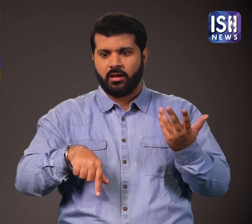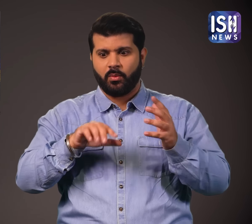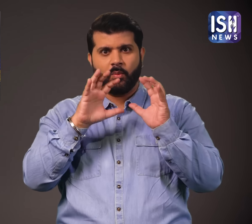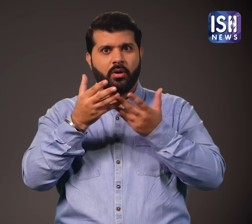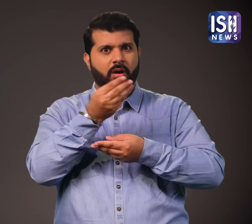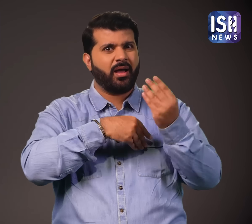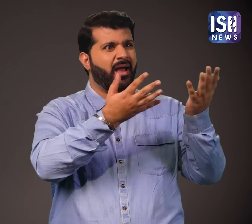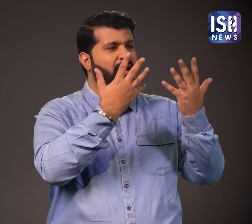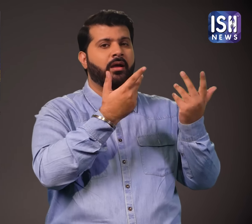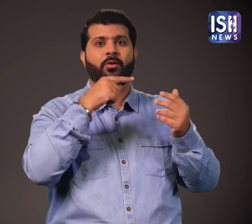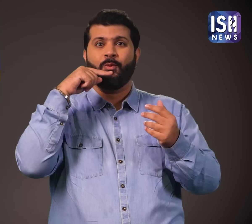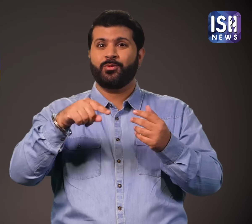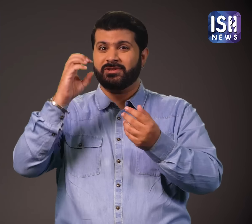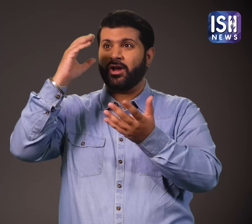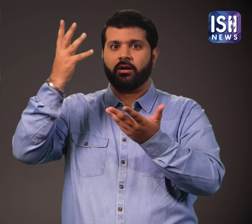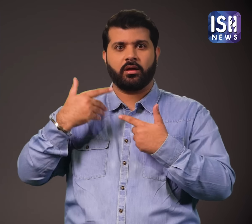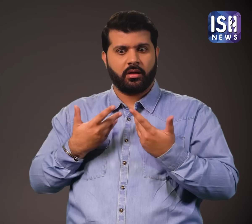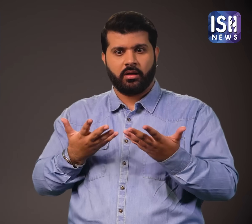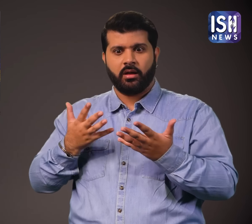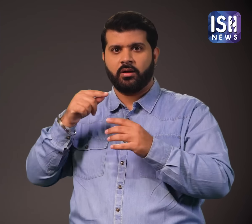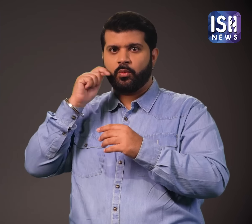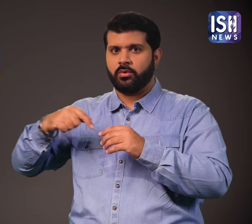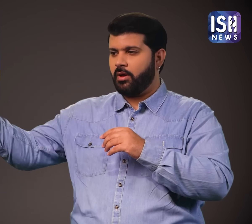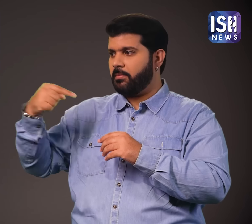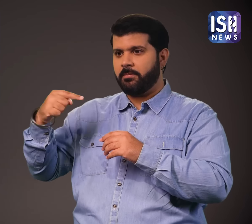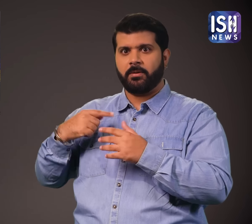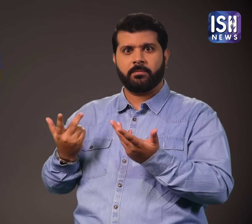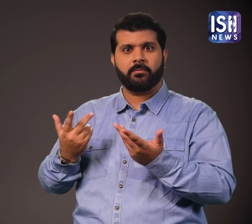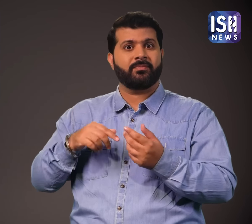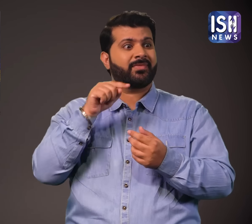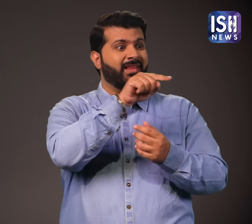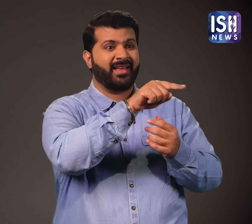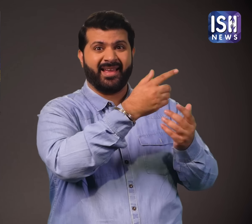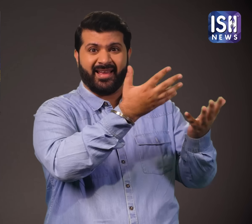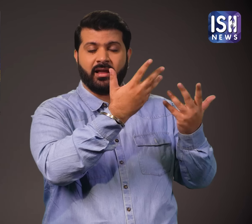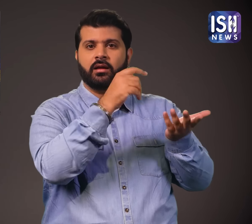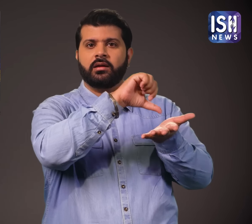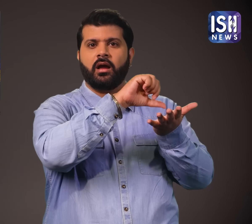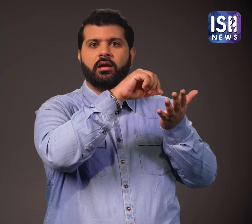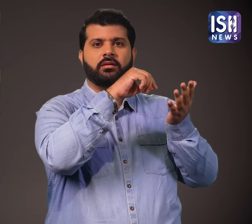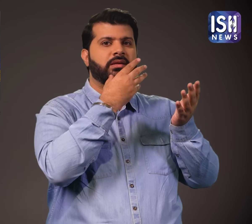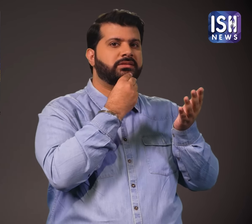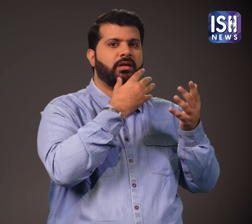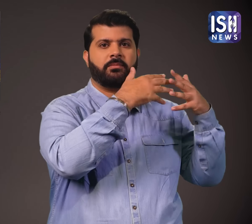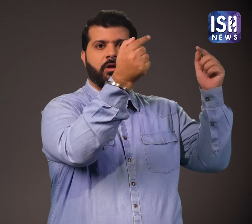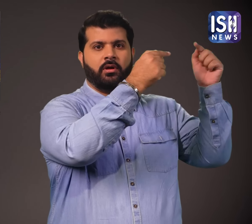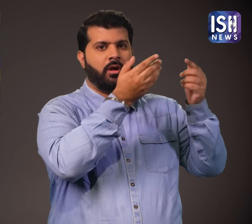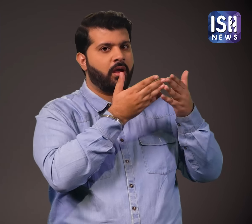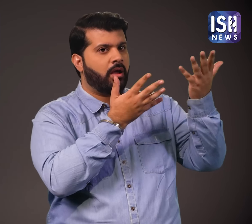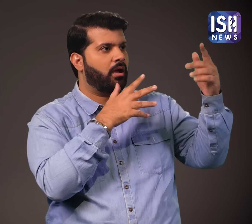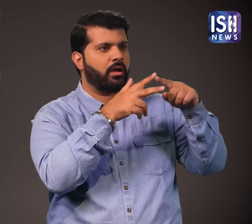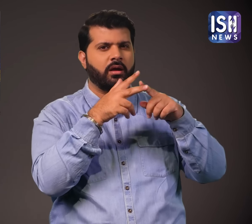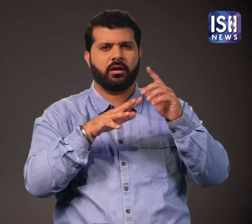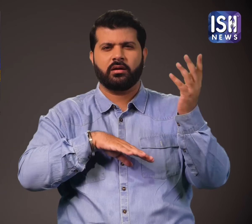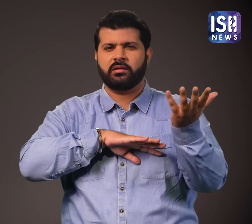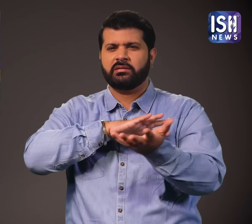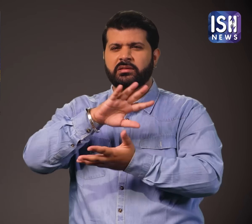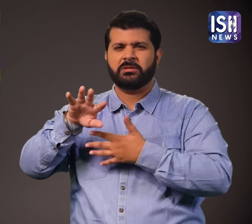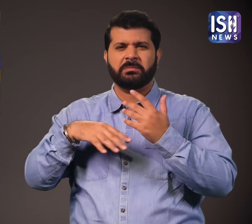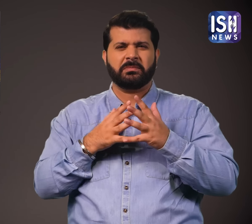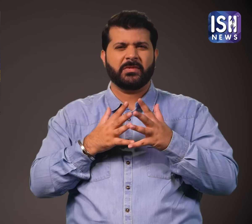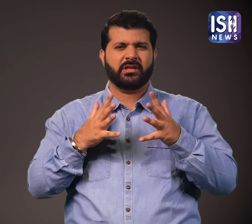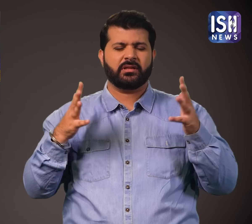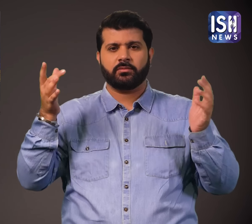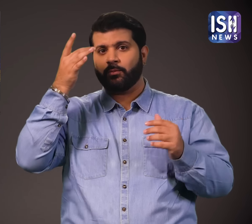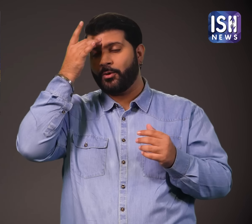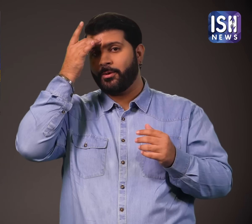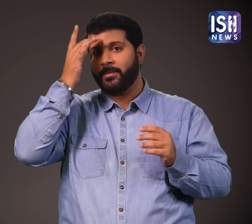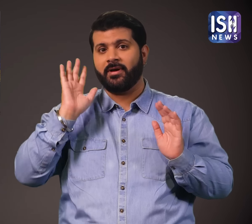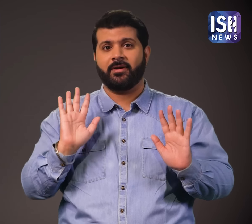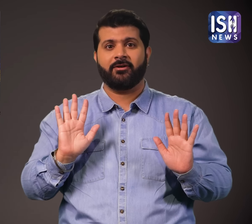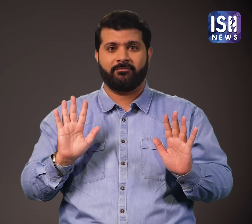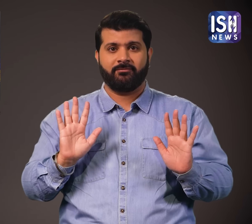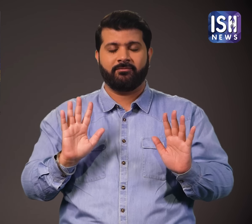The world depends on oil from Russia and Iran, but both are unable to supply properly due to ongoing conflicts, creating a serious global problem.